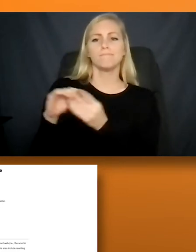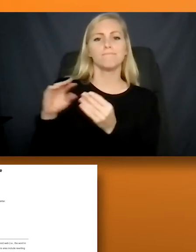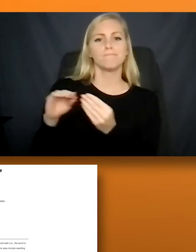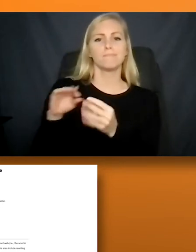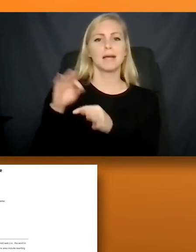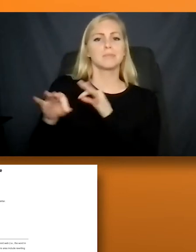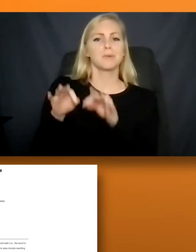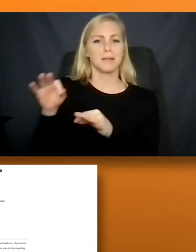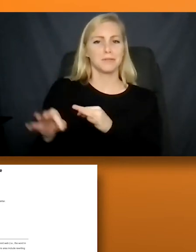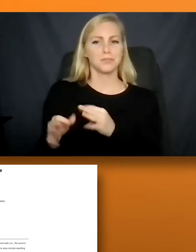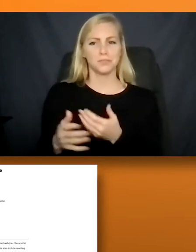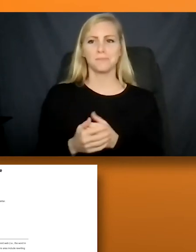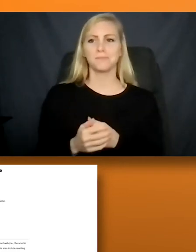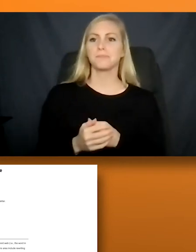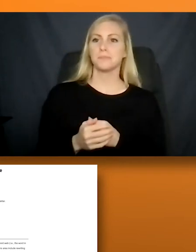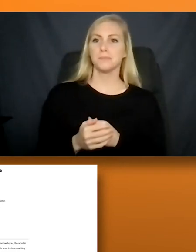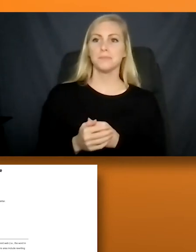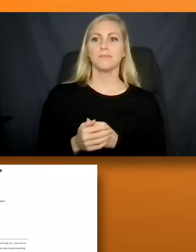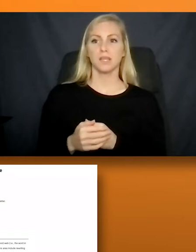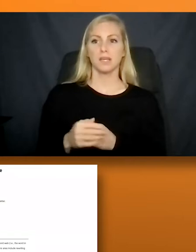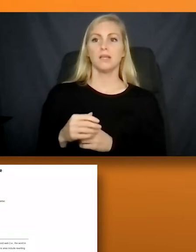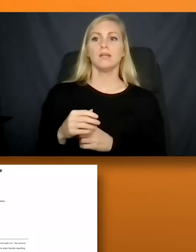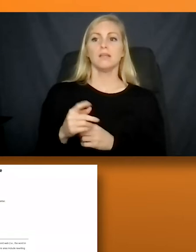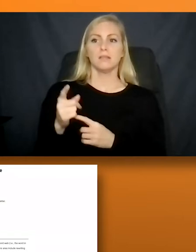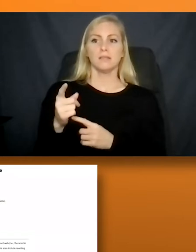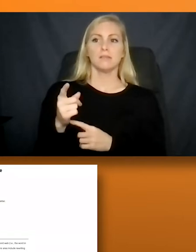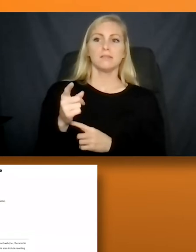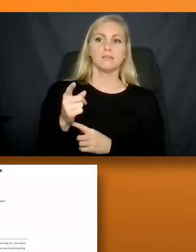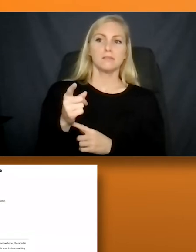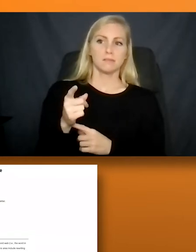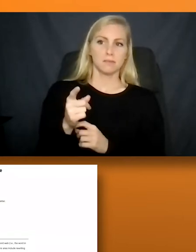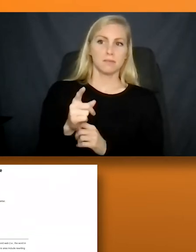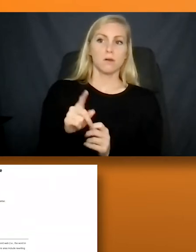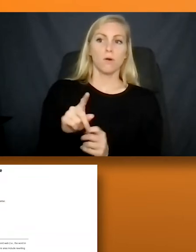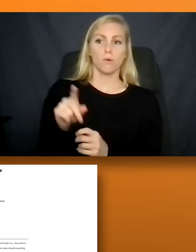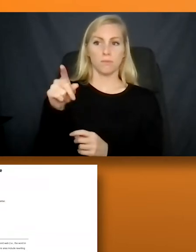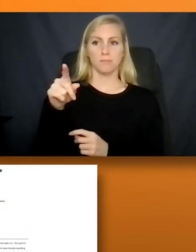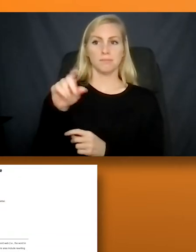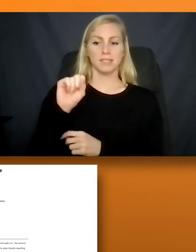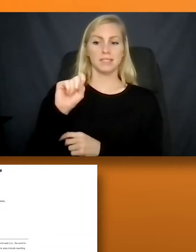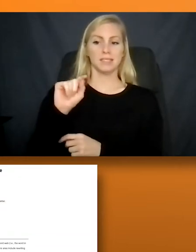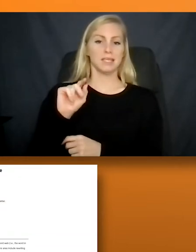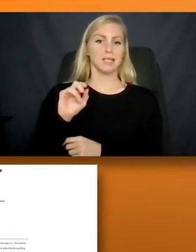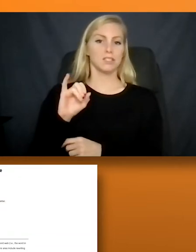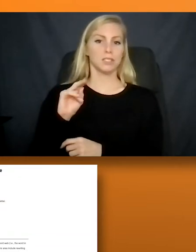We'll talk a little bit more of those later. But it's if you have the word stationary, it's coming up with other words that are connected to that word.